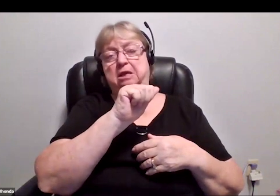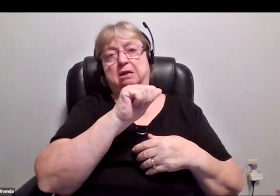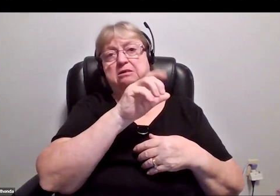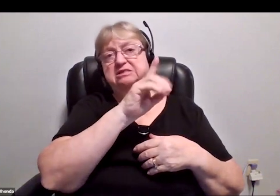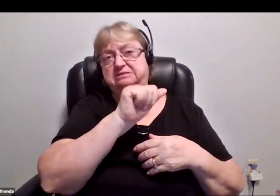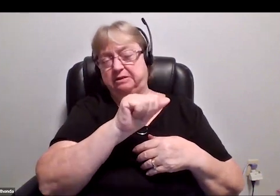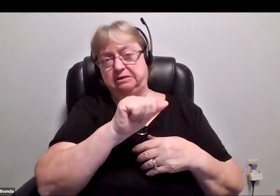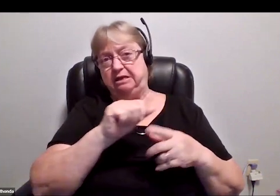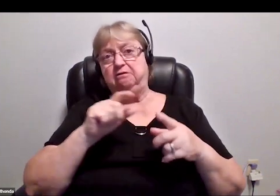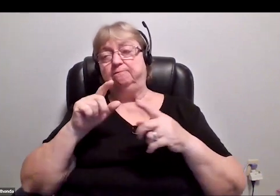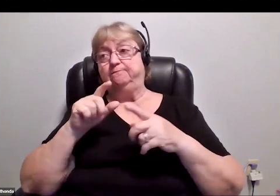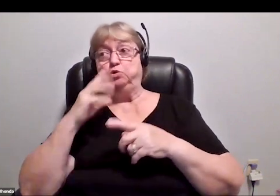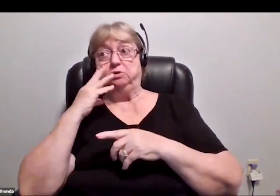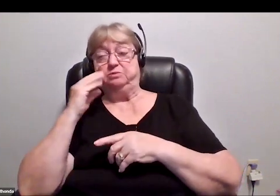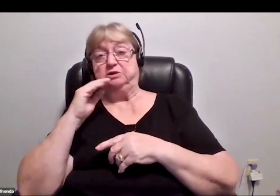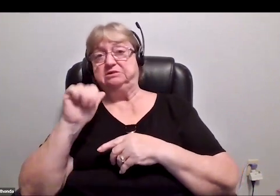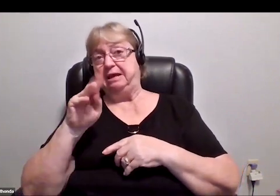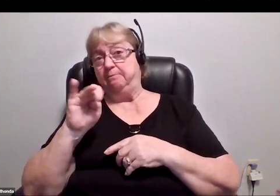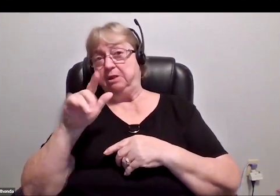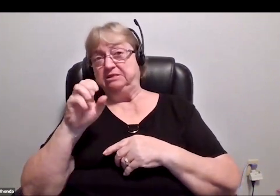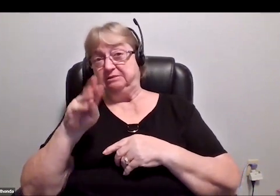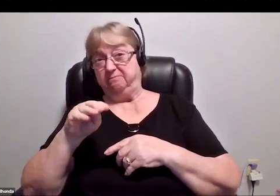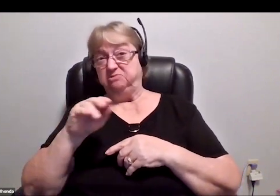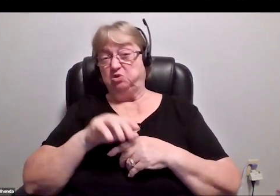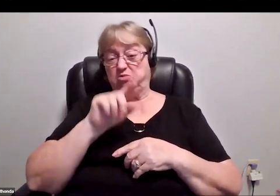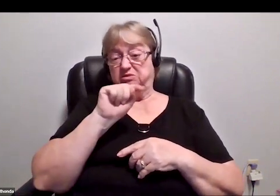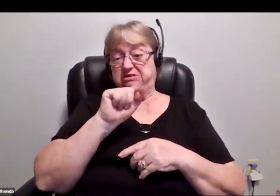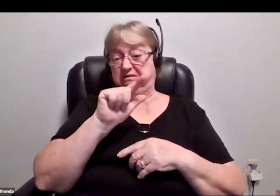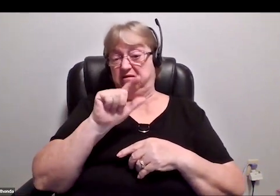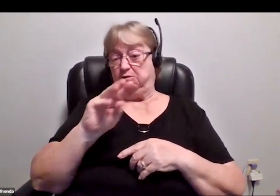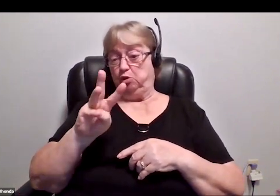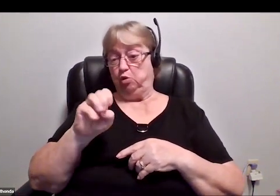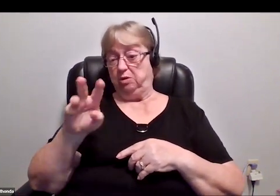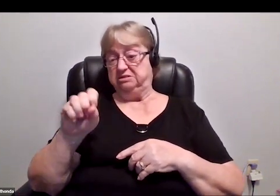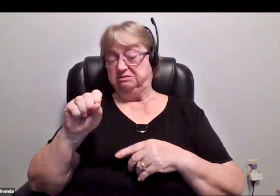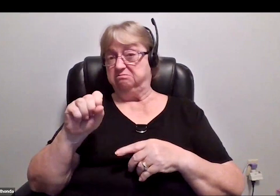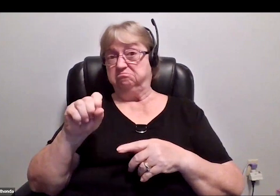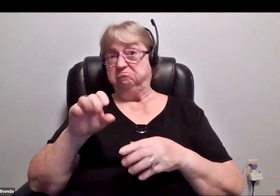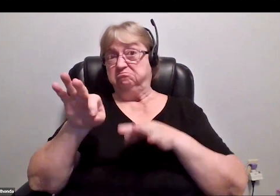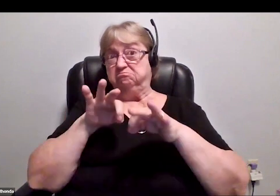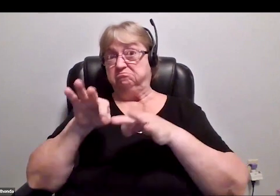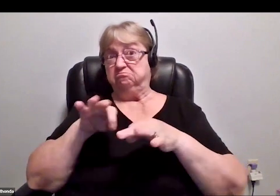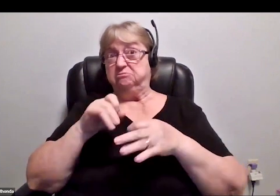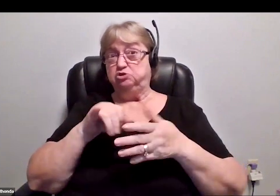This is a definition that TL Lewis continually updates. If it's one that you want to check out for yourself,